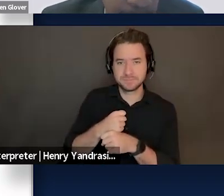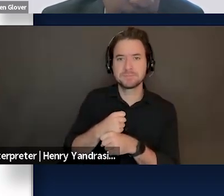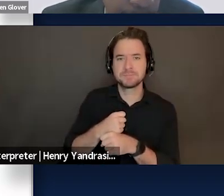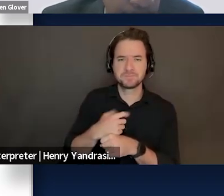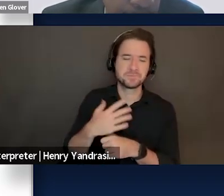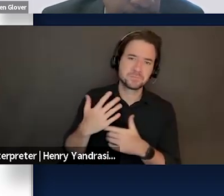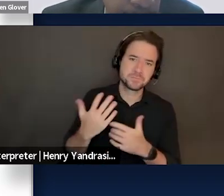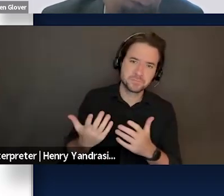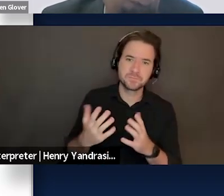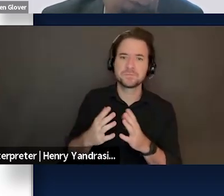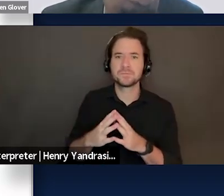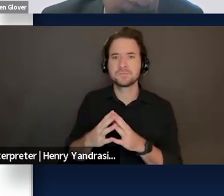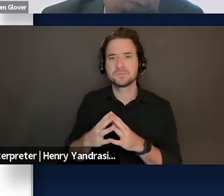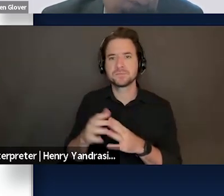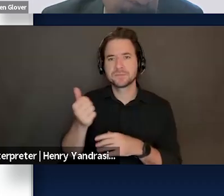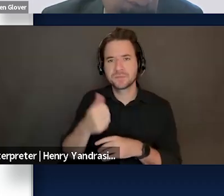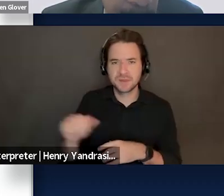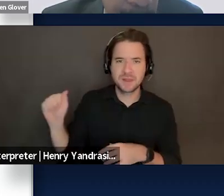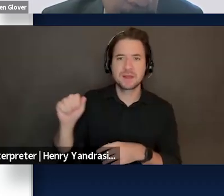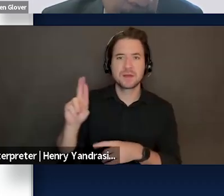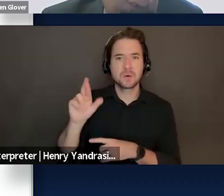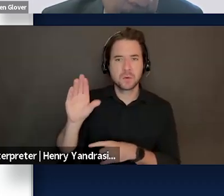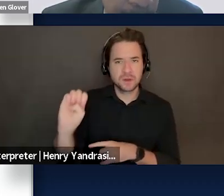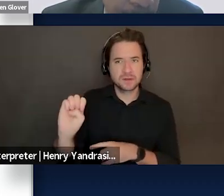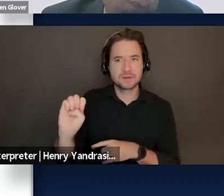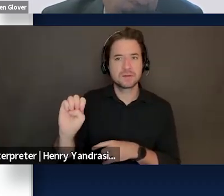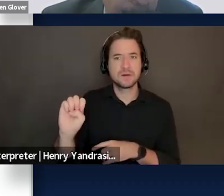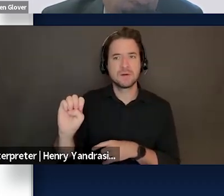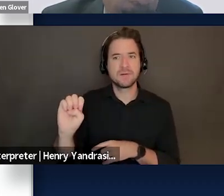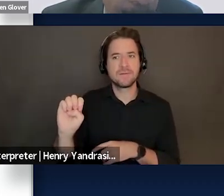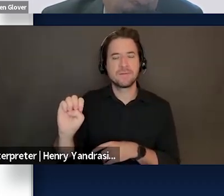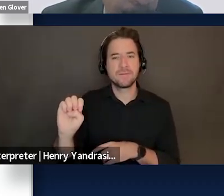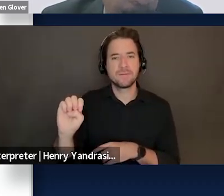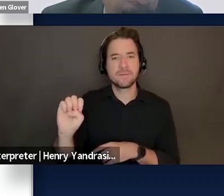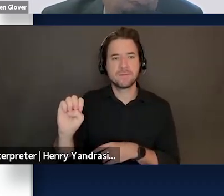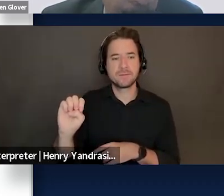let's say, uh, any, any, any race.